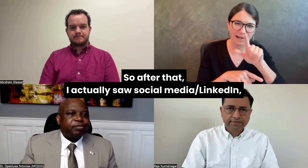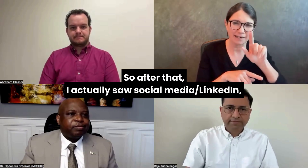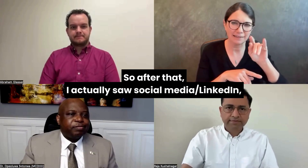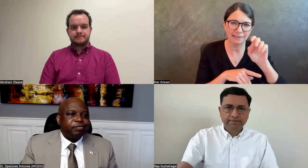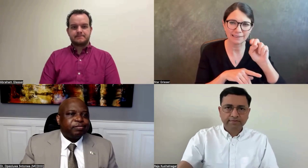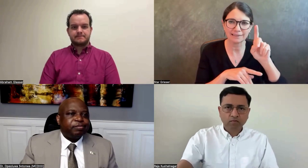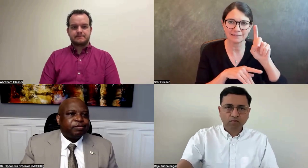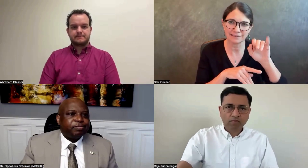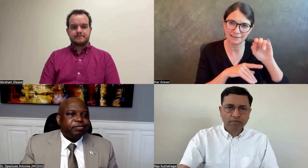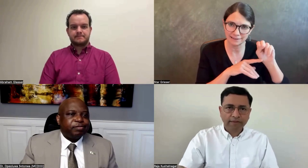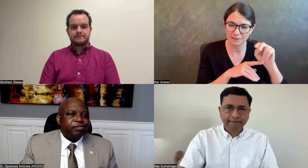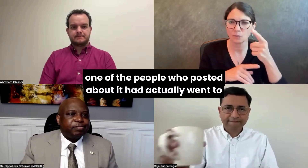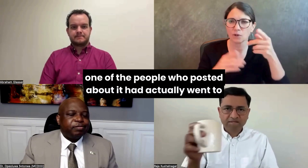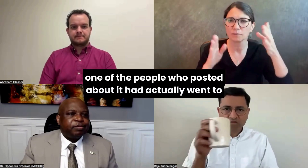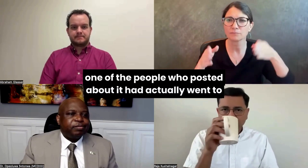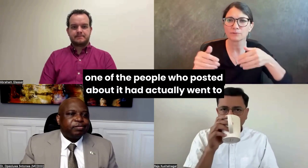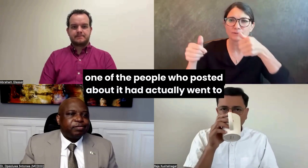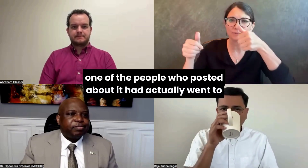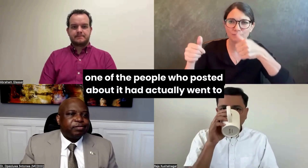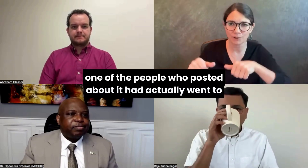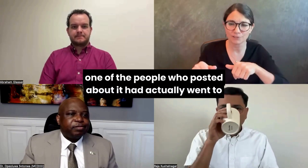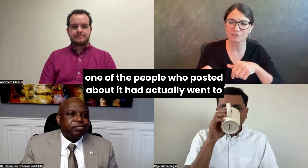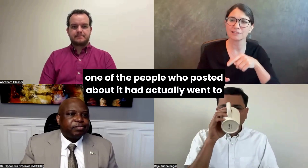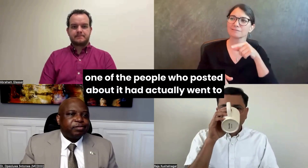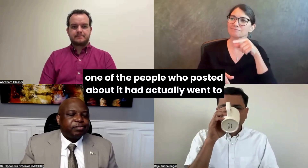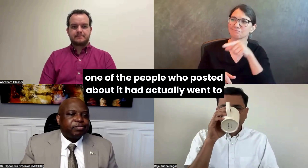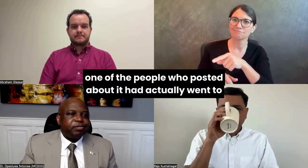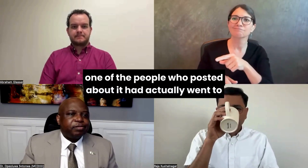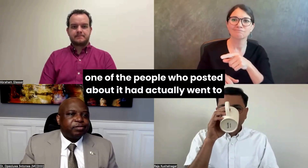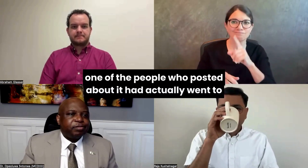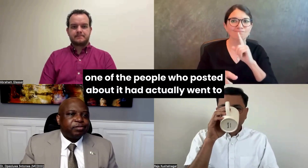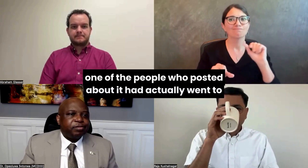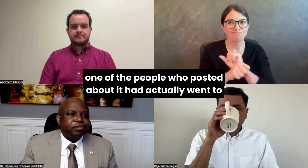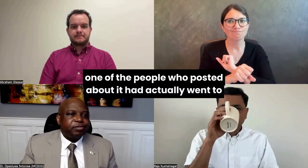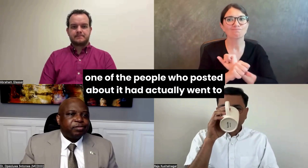one of the people who posted about it had actually went to